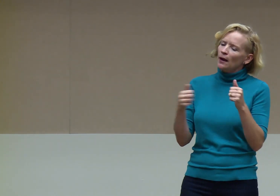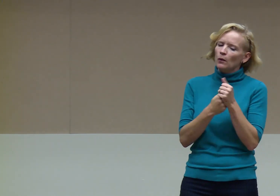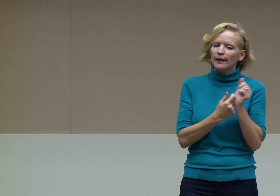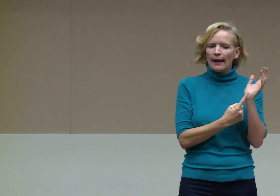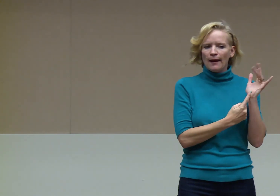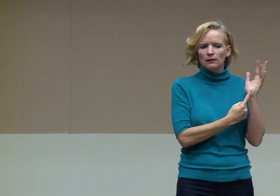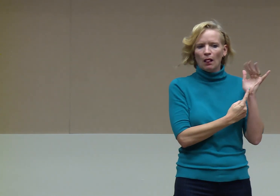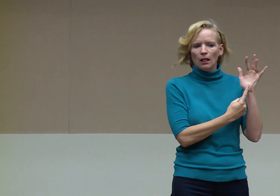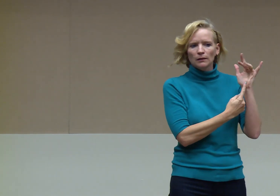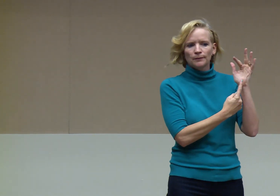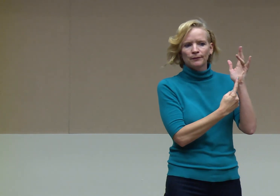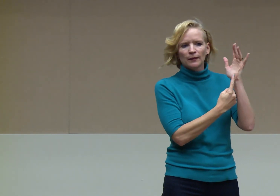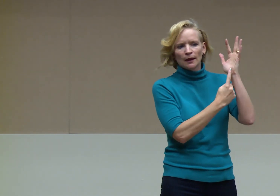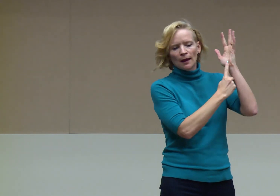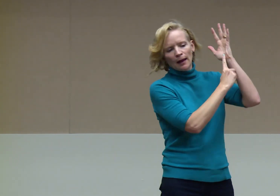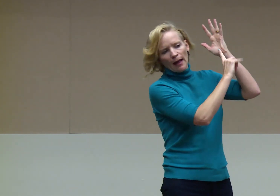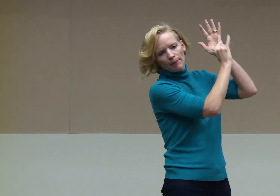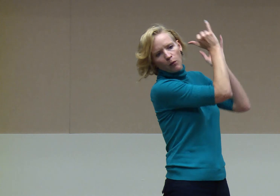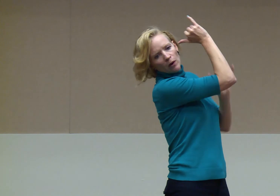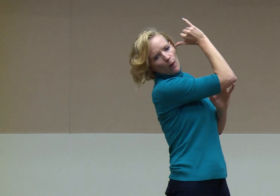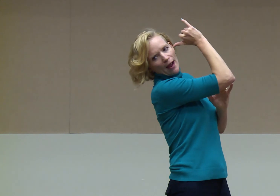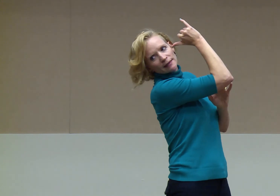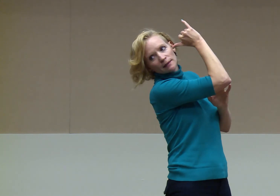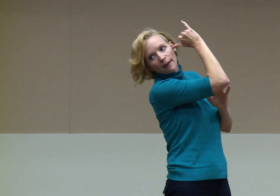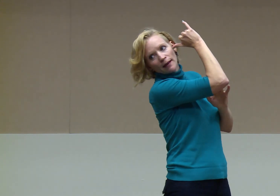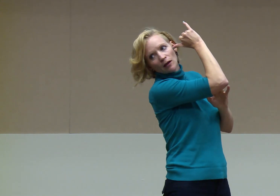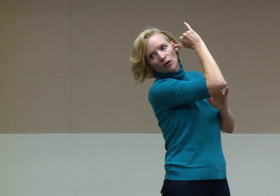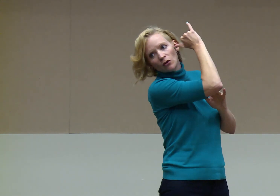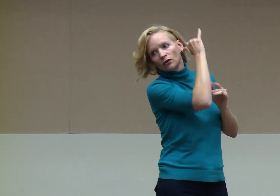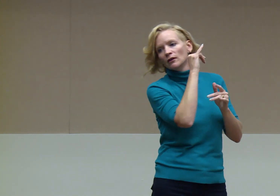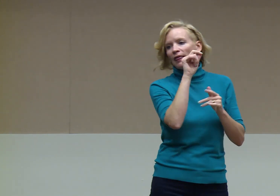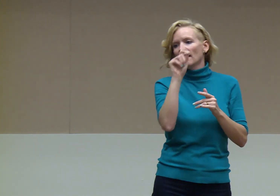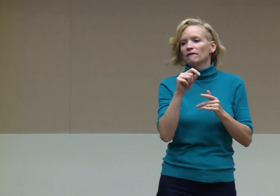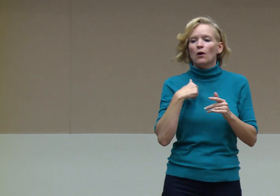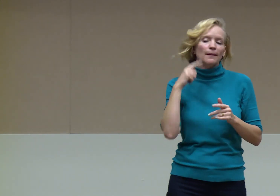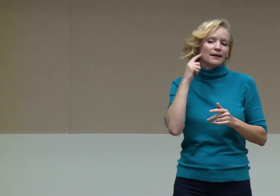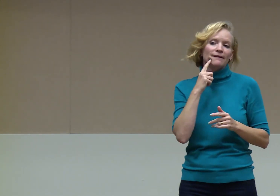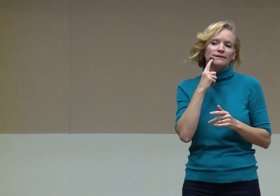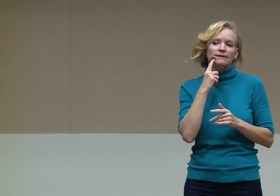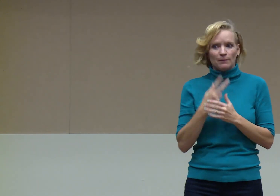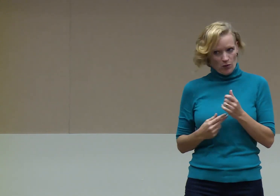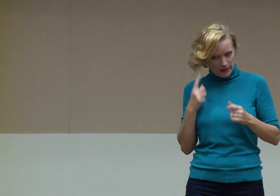and he said, "Well, my mom told me I was playing with a candle